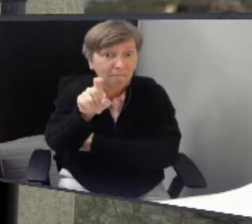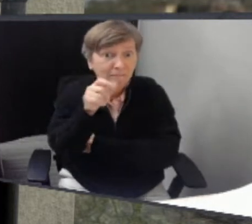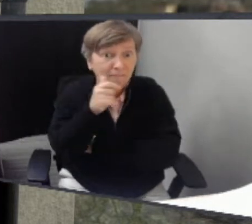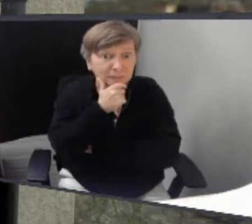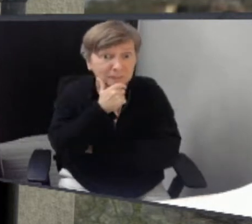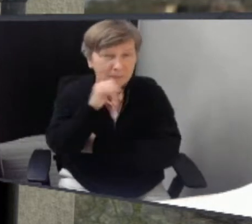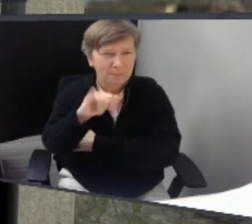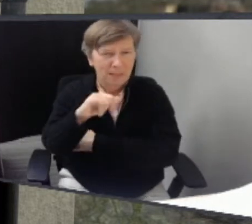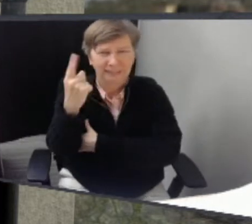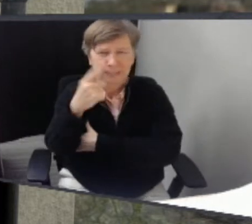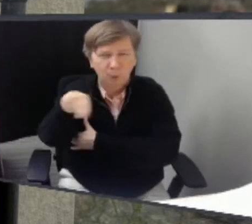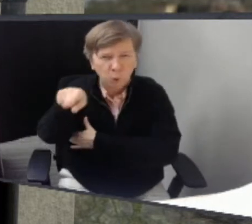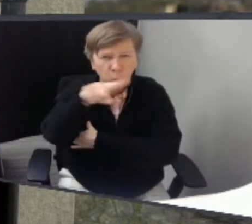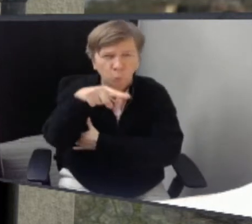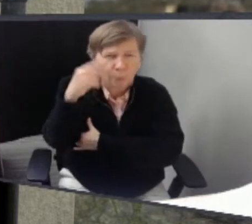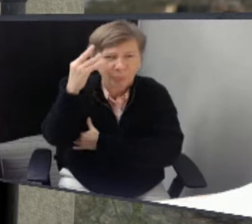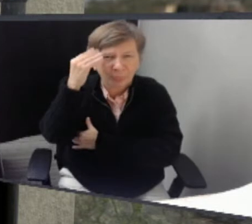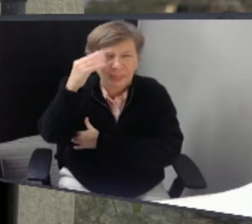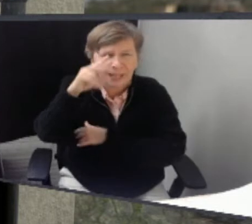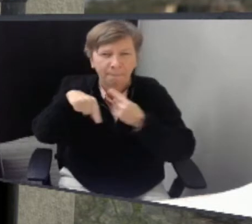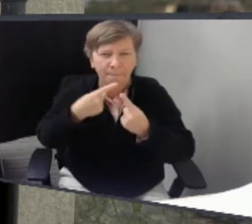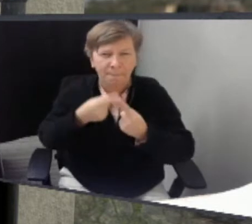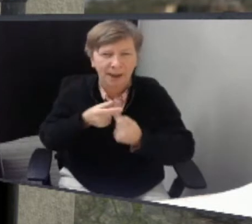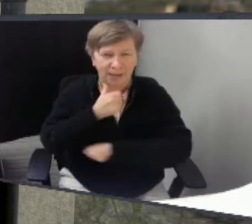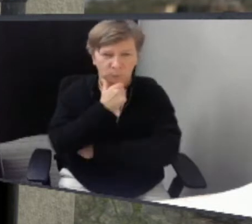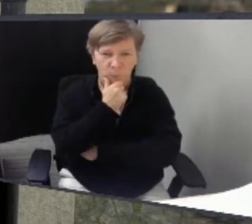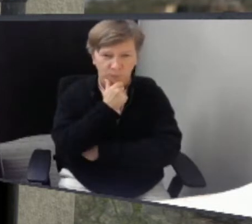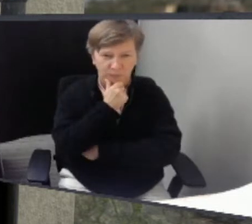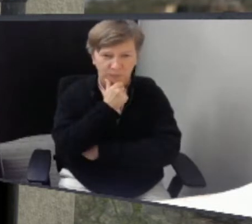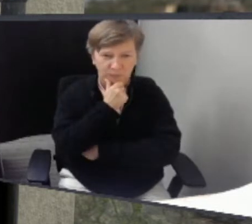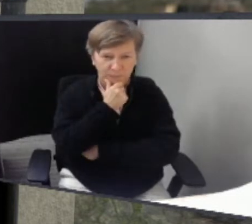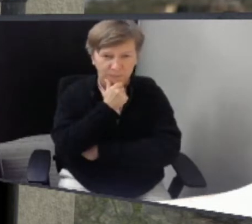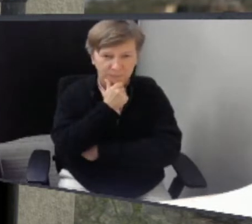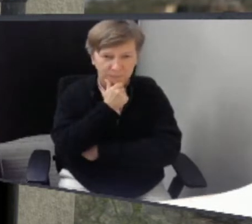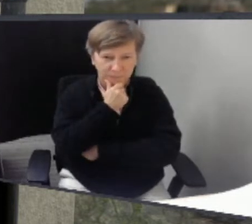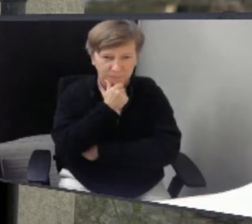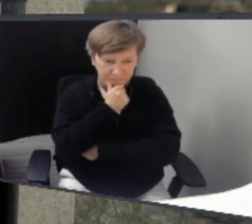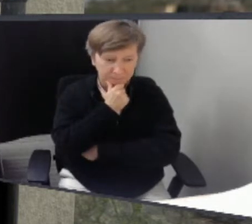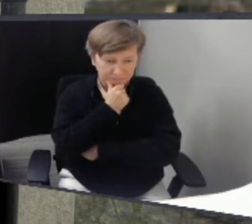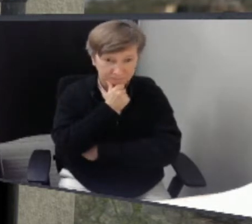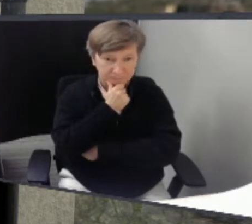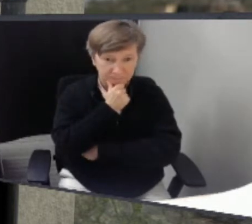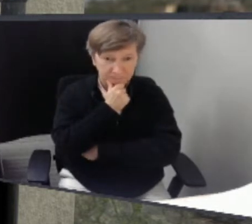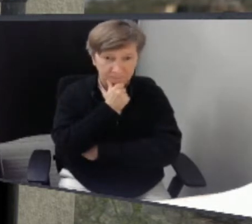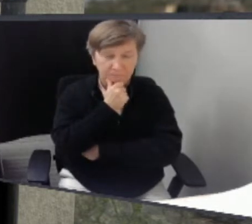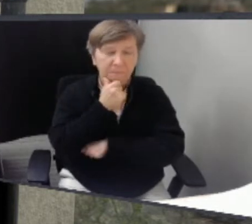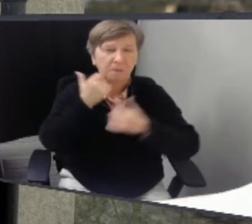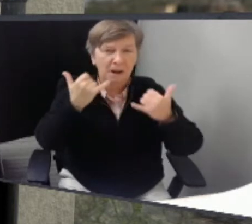Question: is that deaf friendly? Is that picture deaf friendly? That's something for you all to think about.